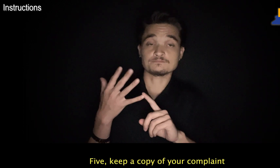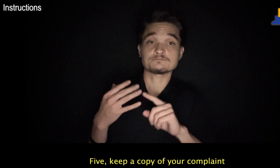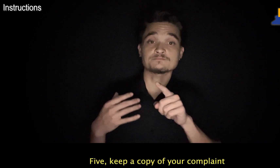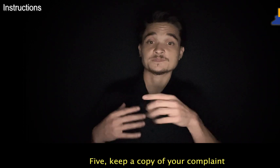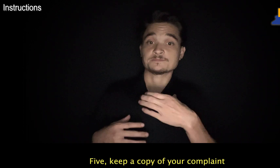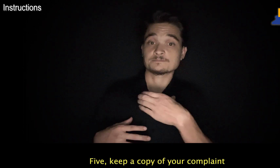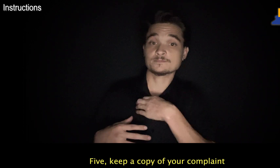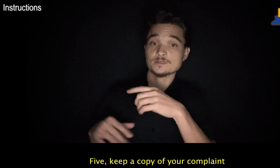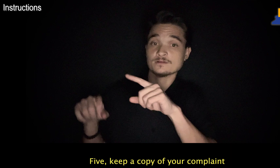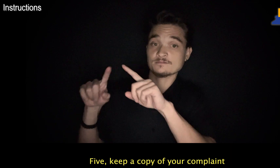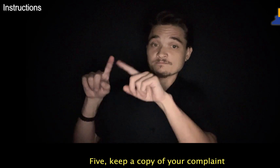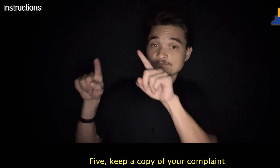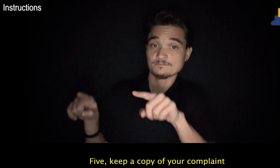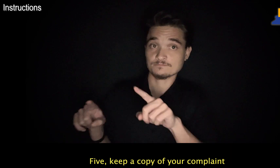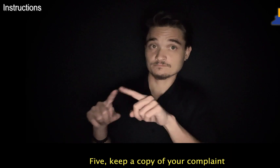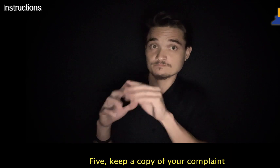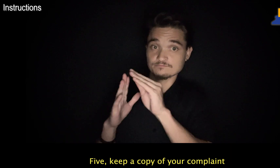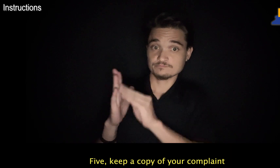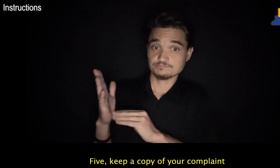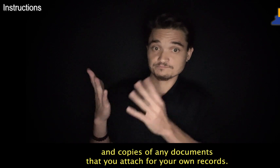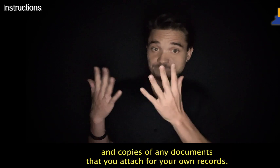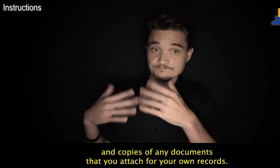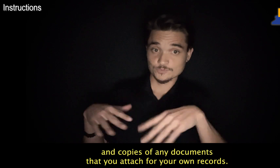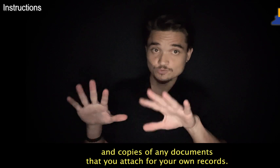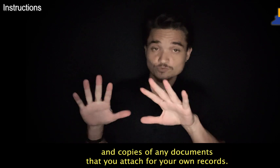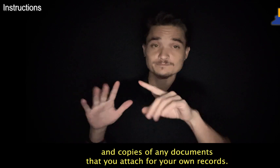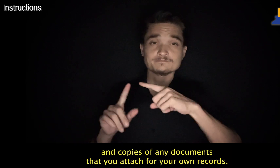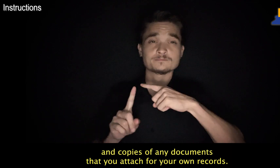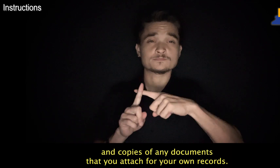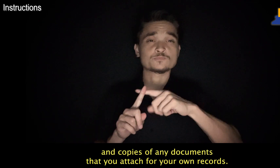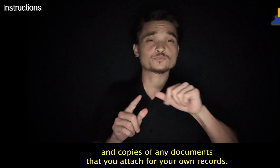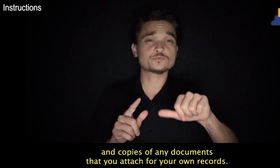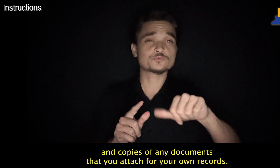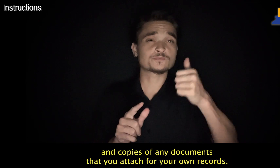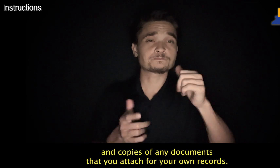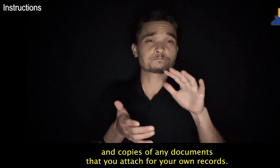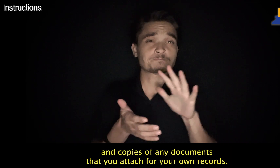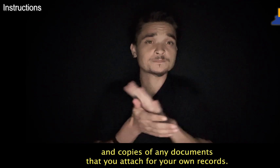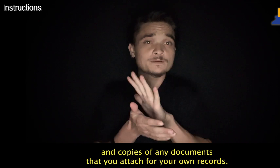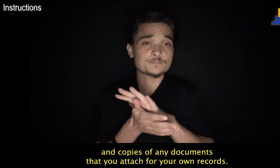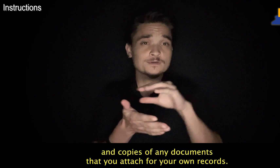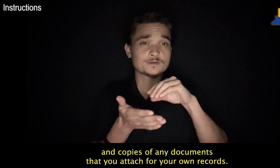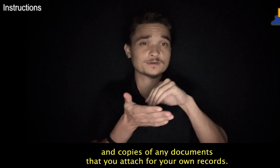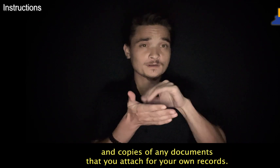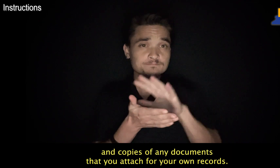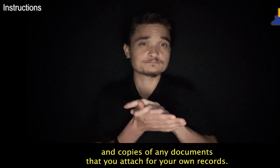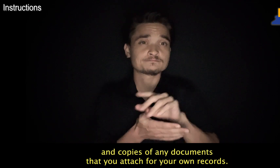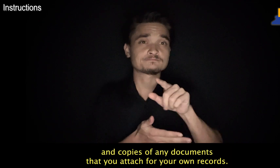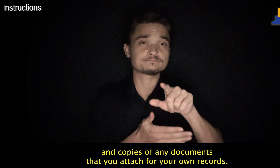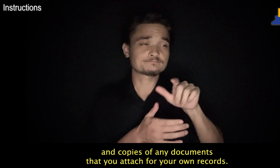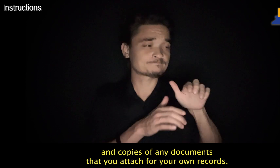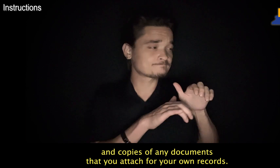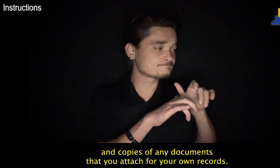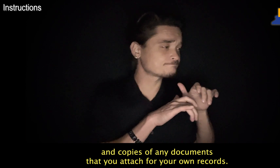Five, keep a copy of your complaint and copies of any documents that you attach for your own records.